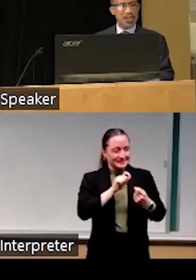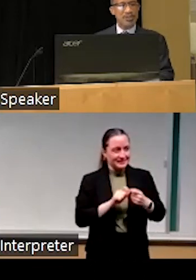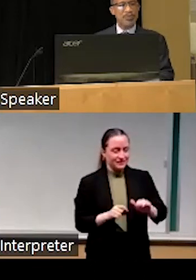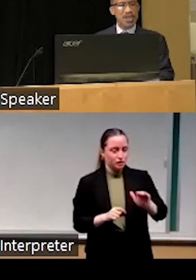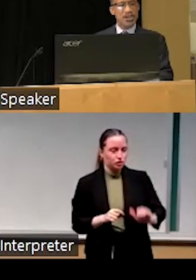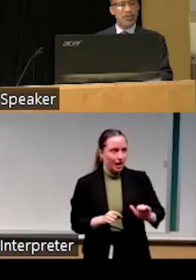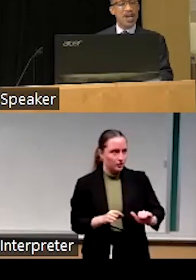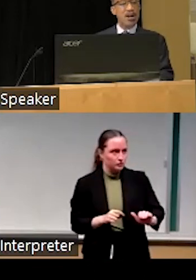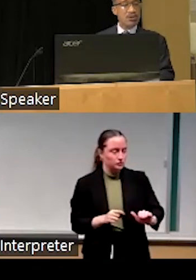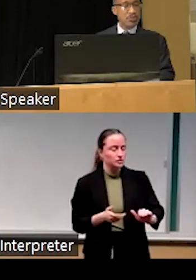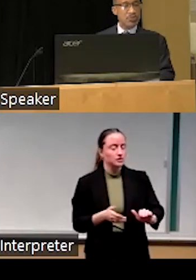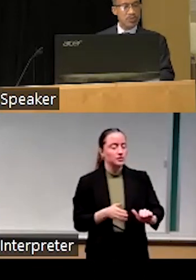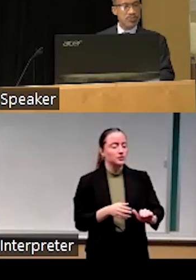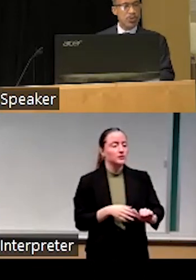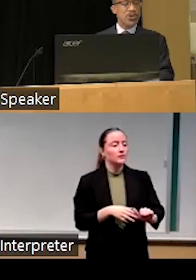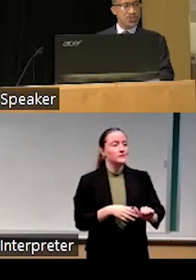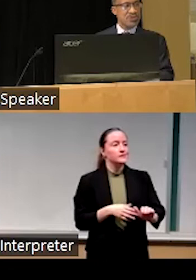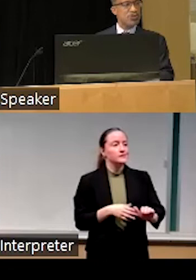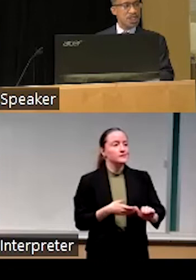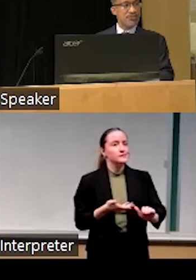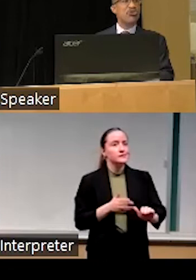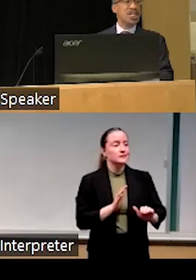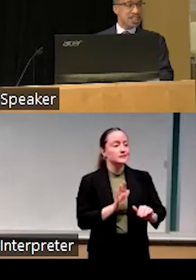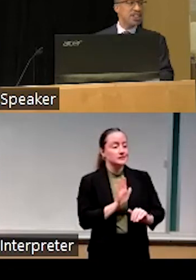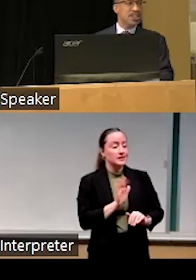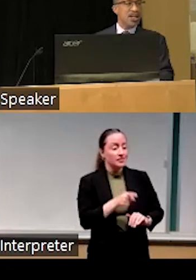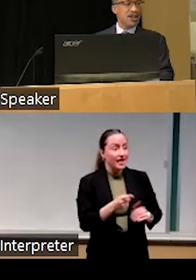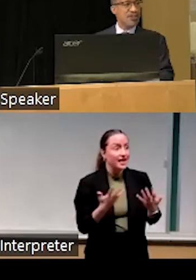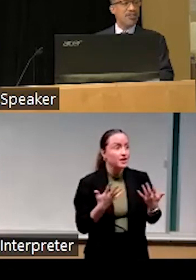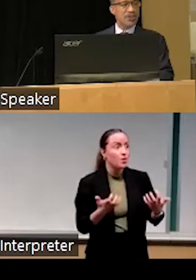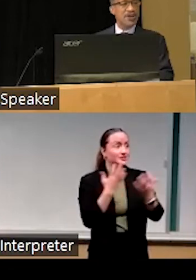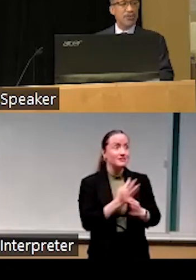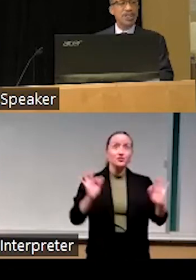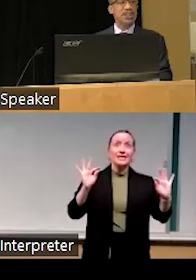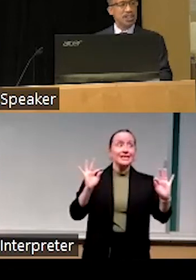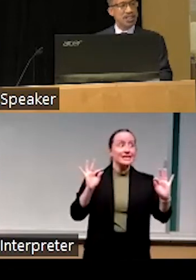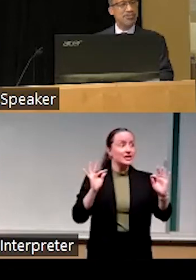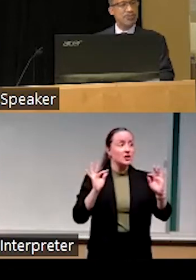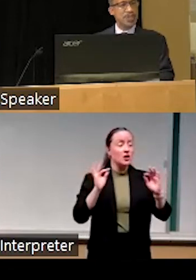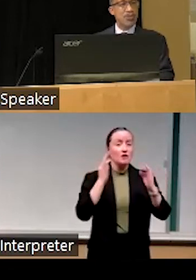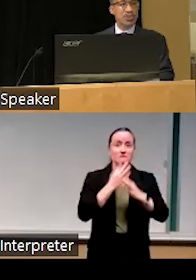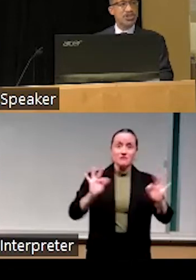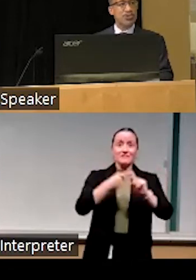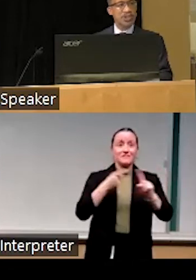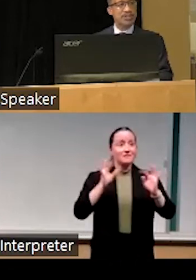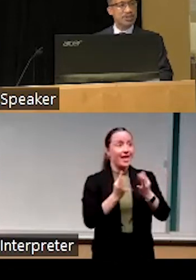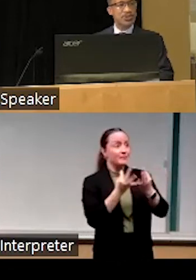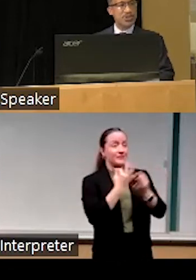um you know their push to be free of the family um that will determine to